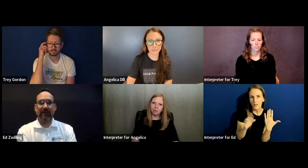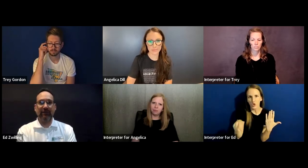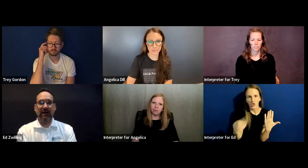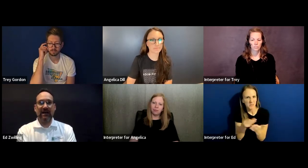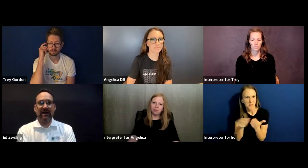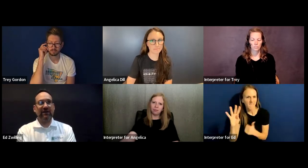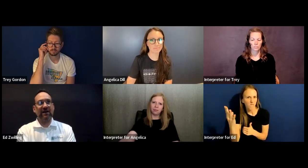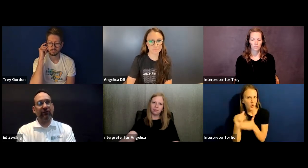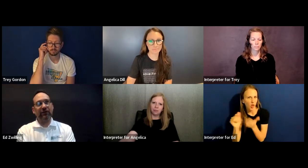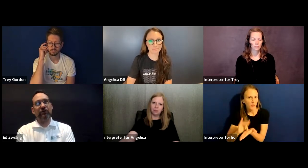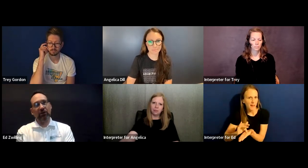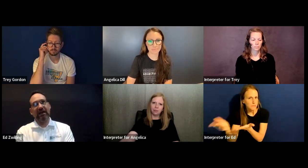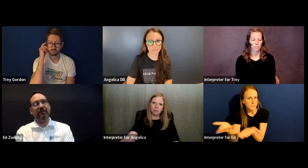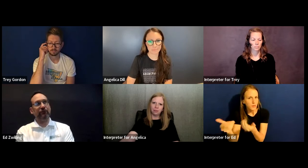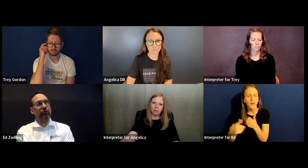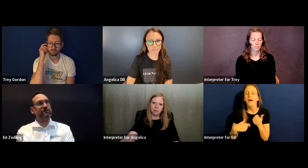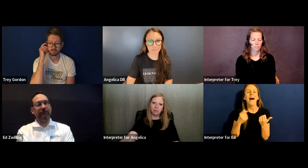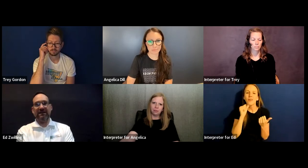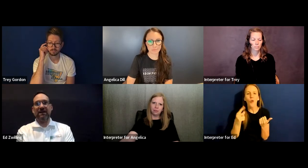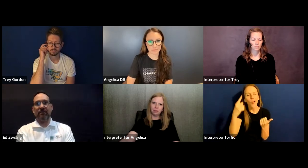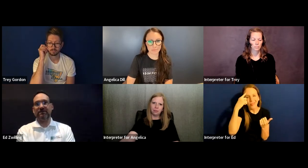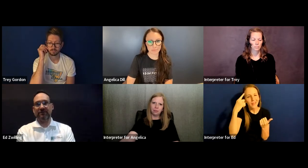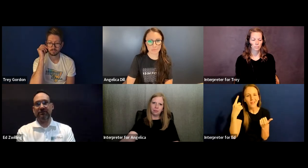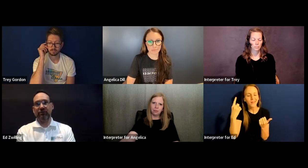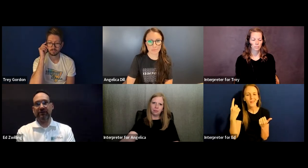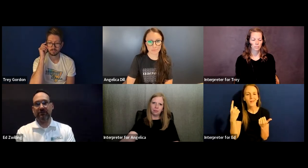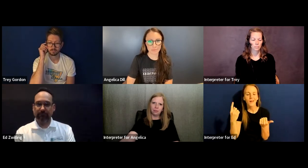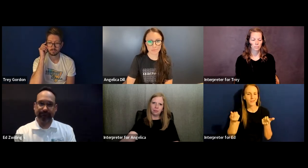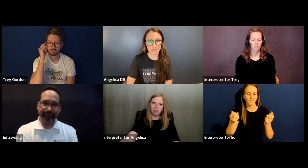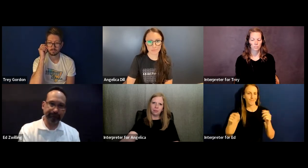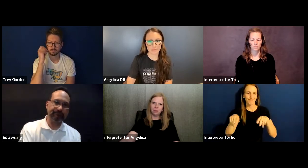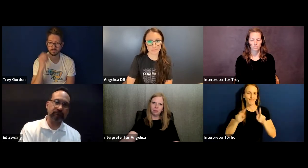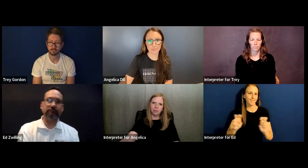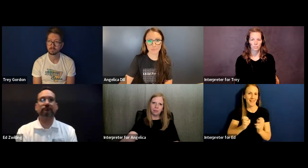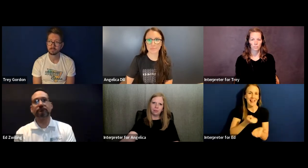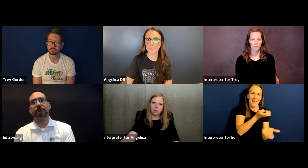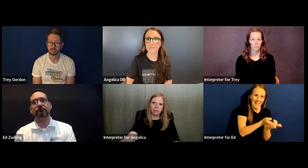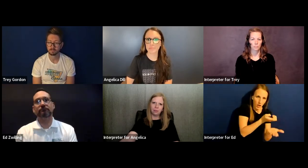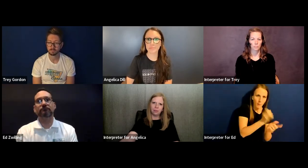i i think i don't think you can look at it divorced of the economics of the situation